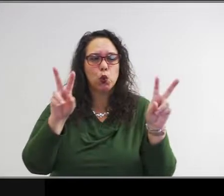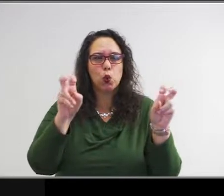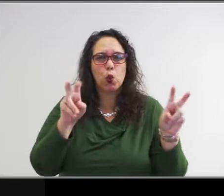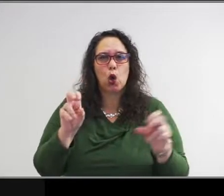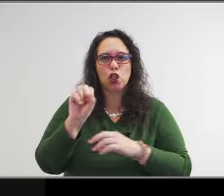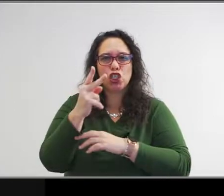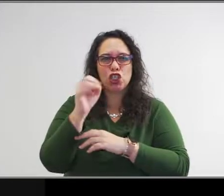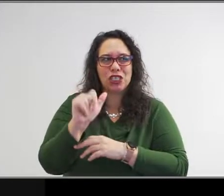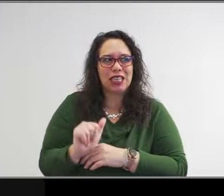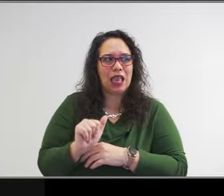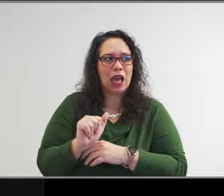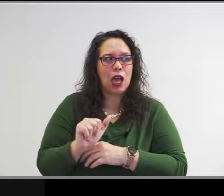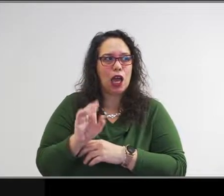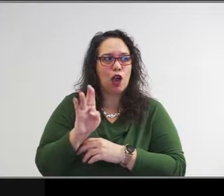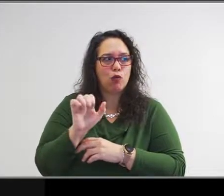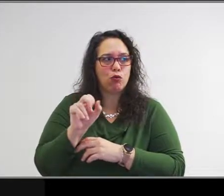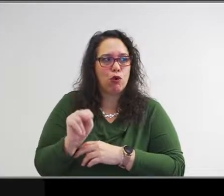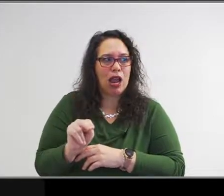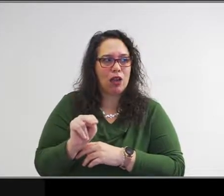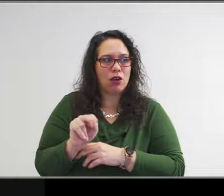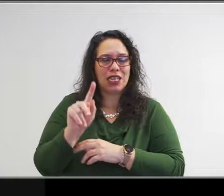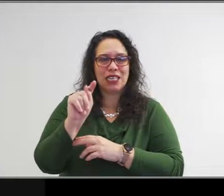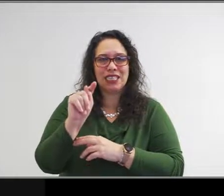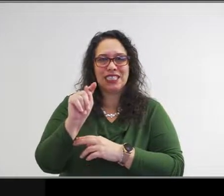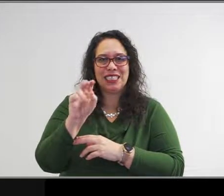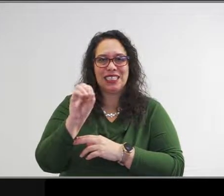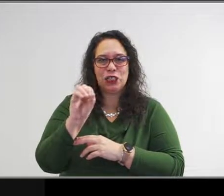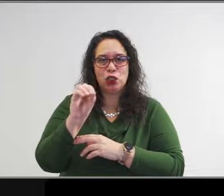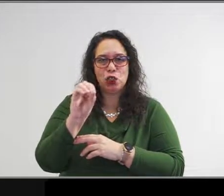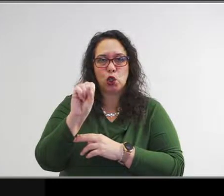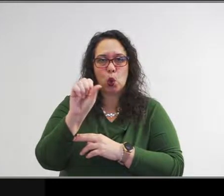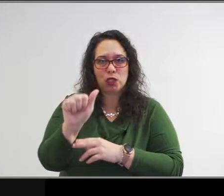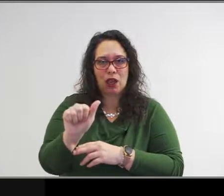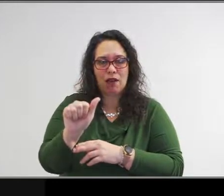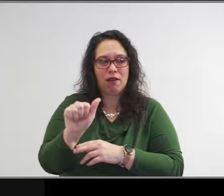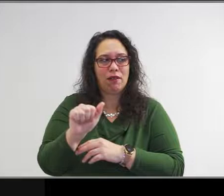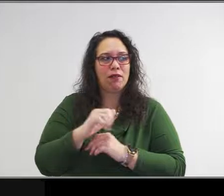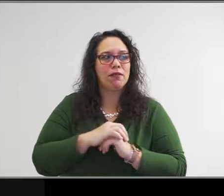and former first grade teacher at Jackie Robinson,